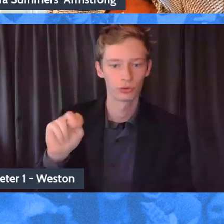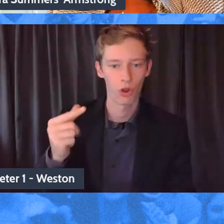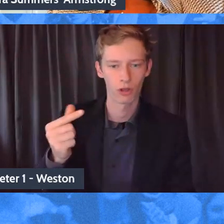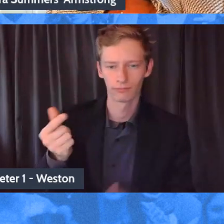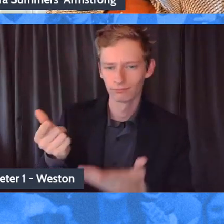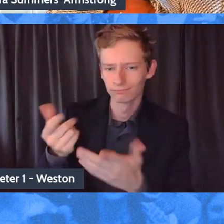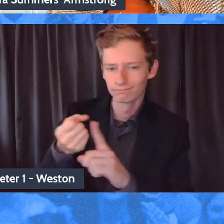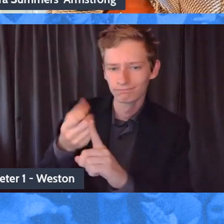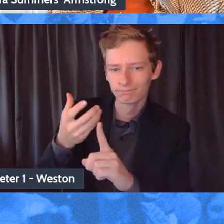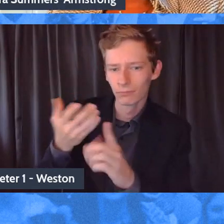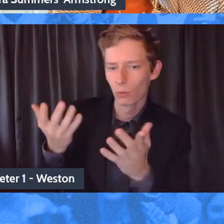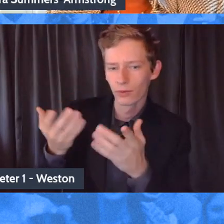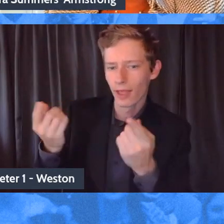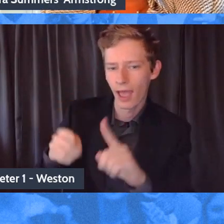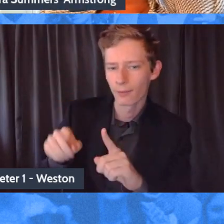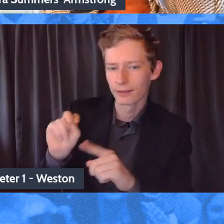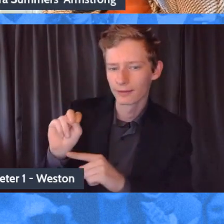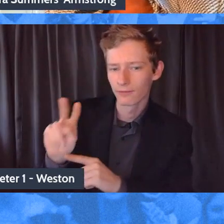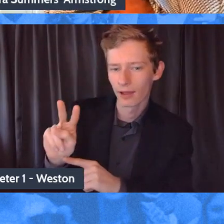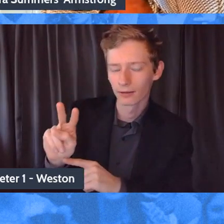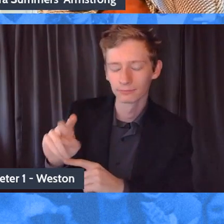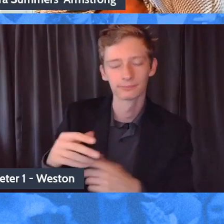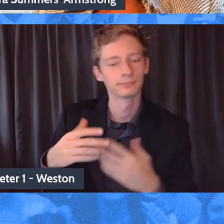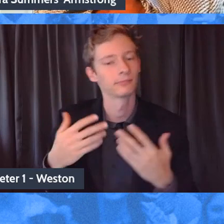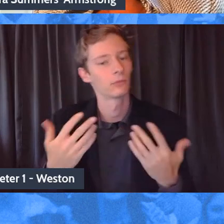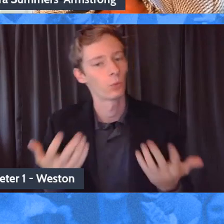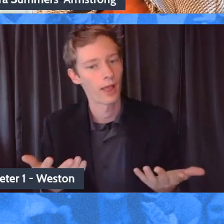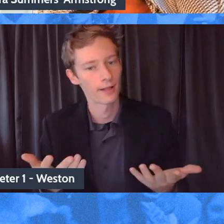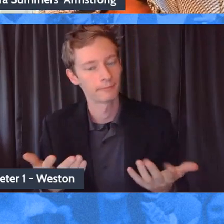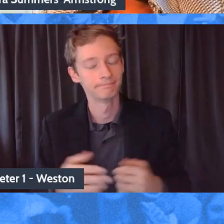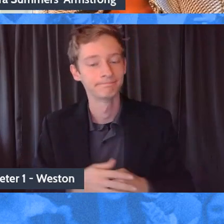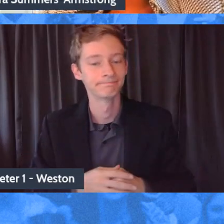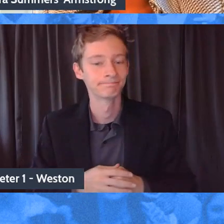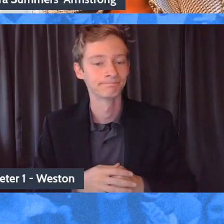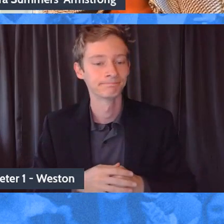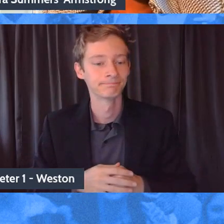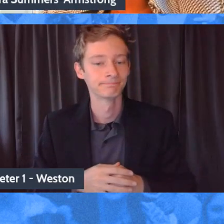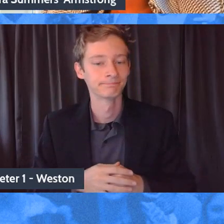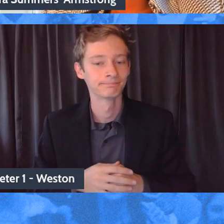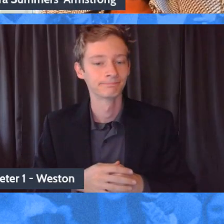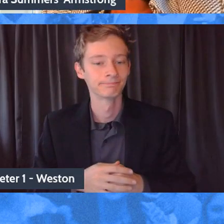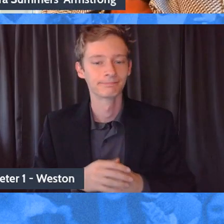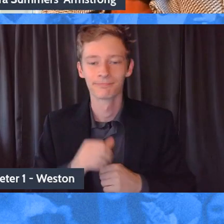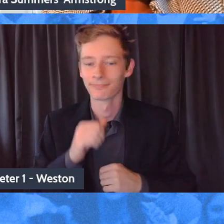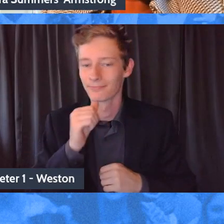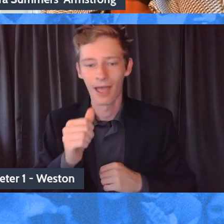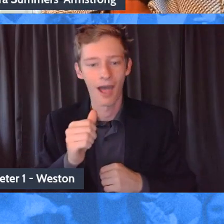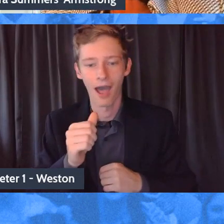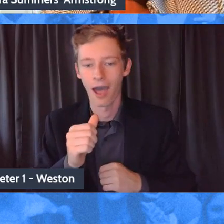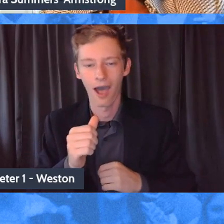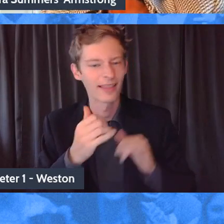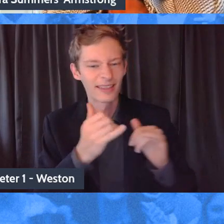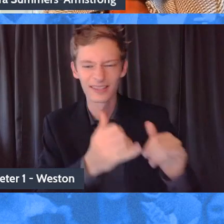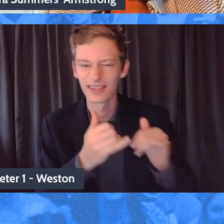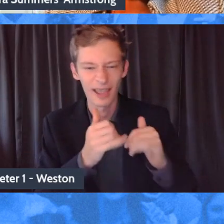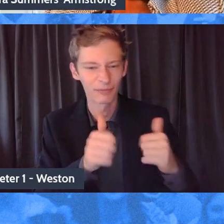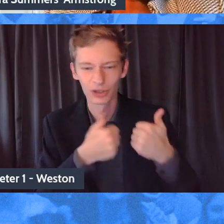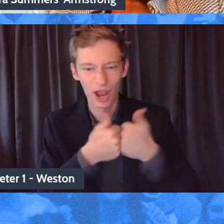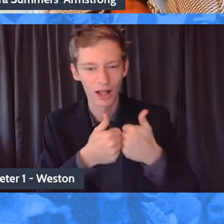Well, we're not quite having these challenges that some of the other folks are having.